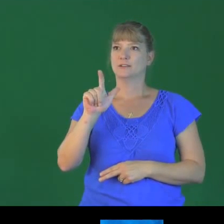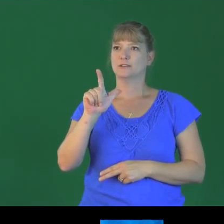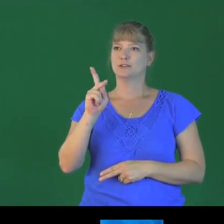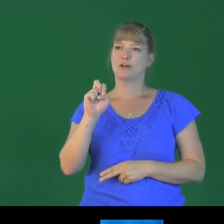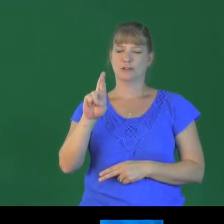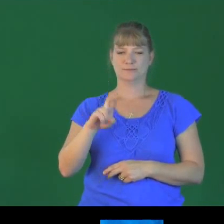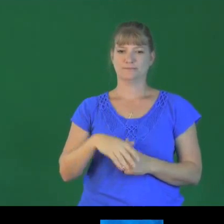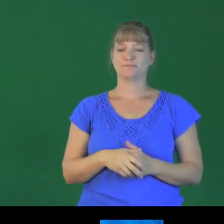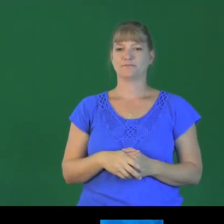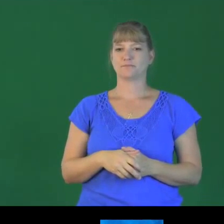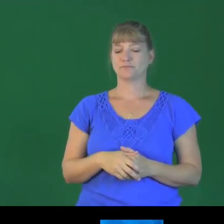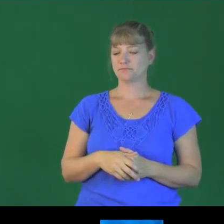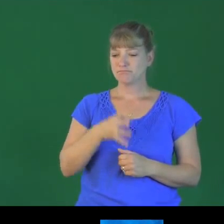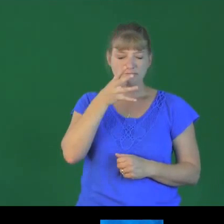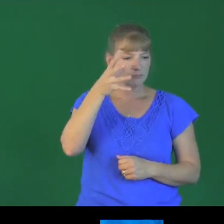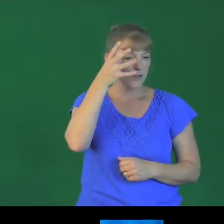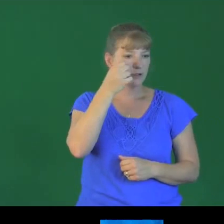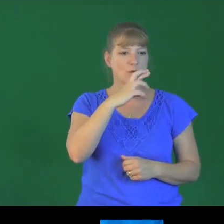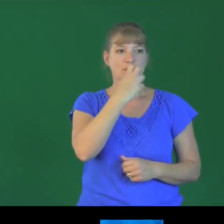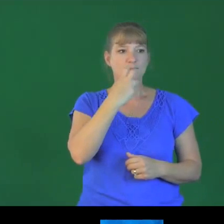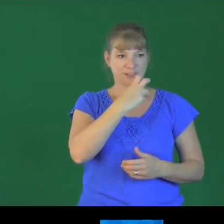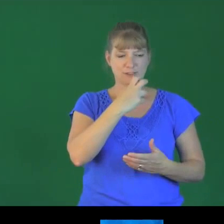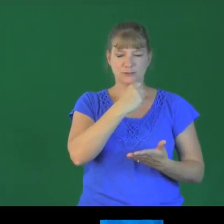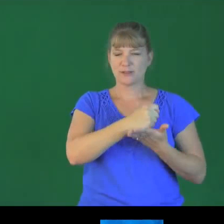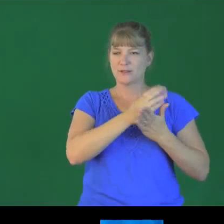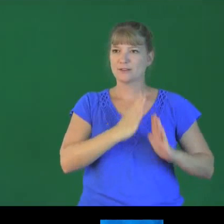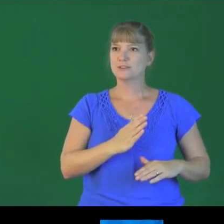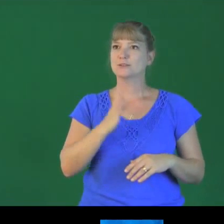The parent or the speech pathologist will speak